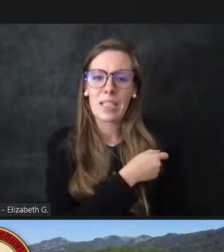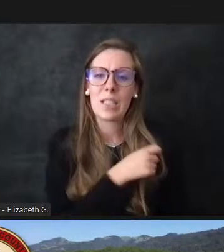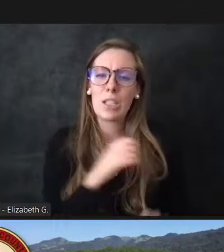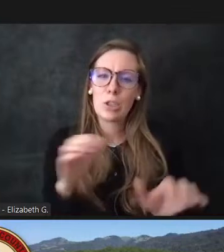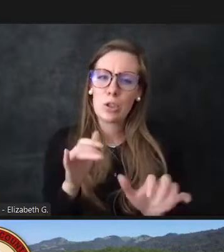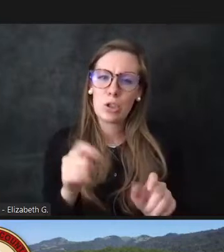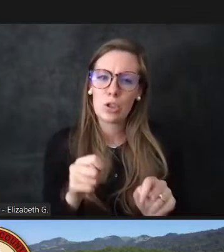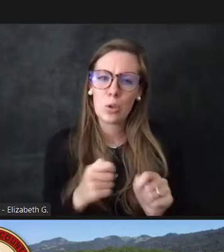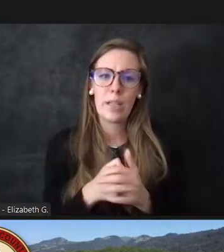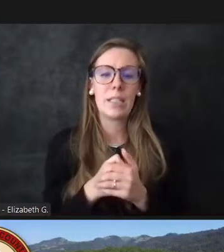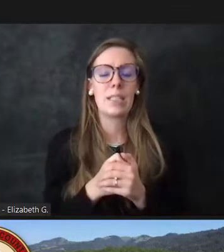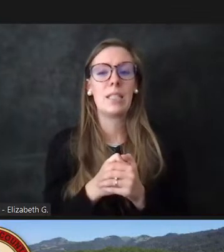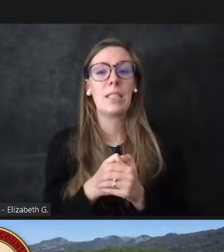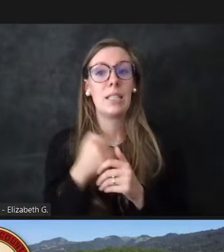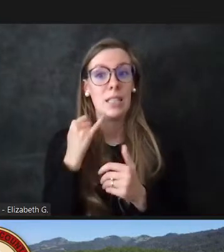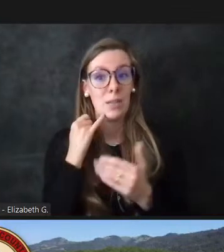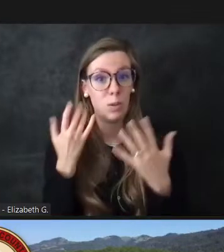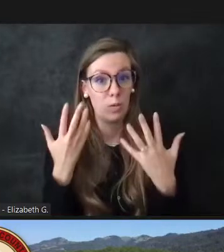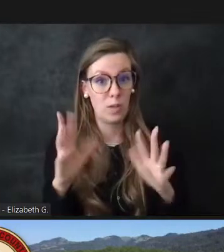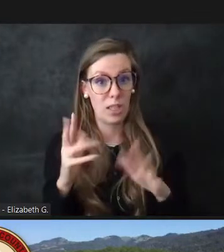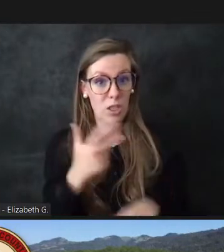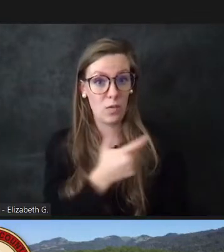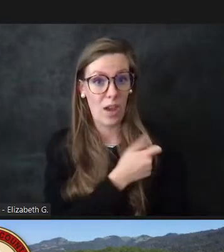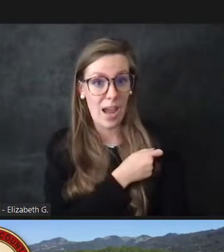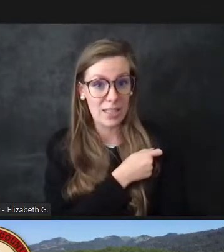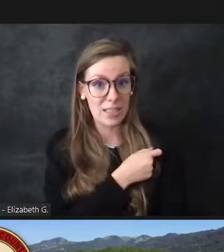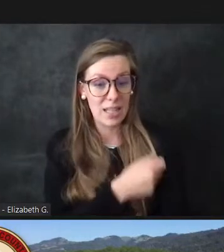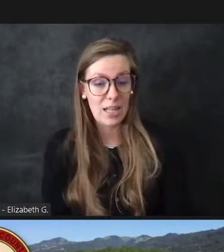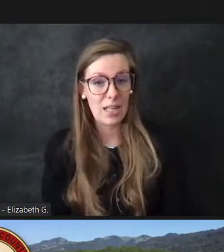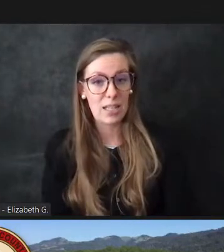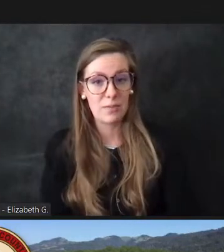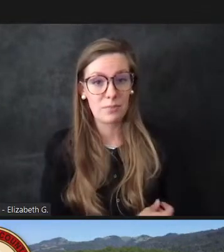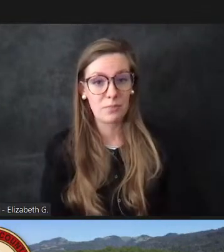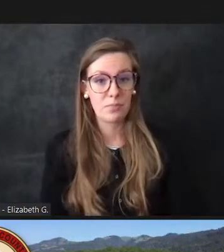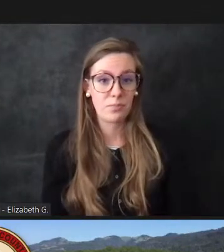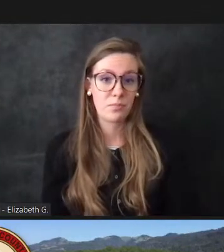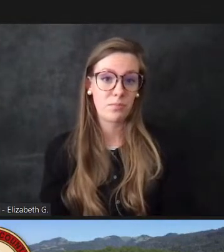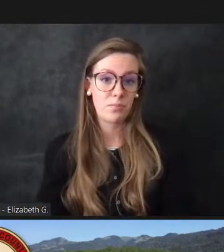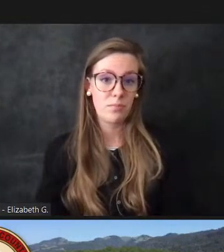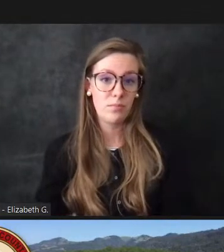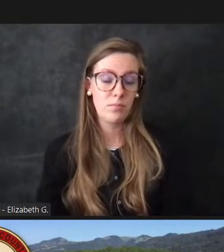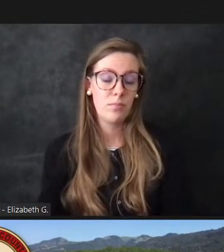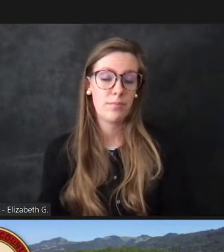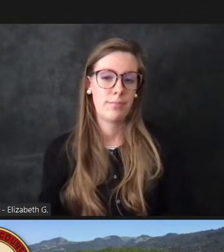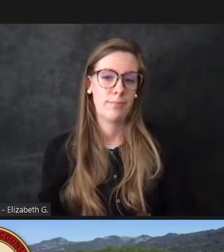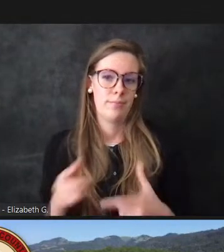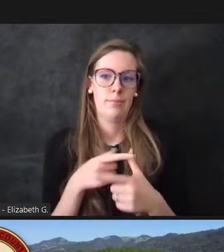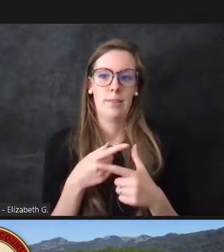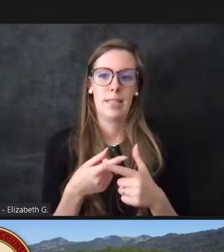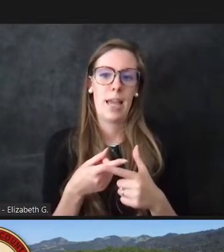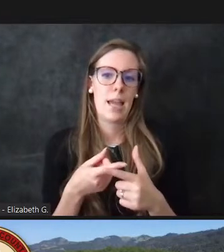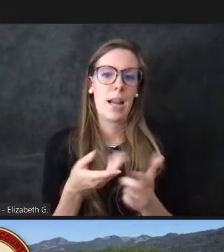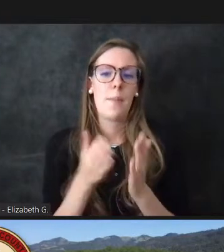If you have been vaccinated, then I am asking you to please talk to someone